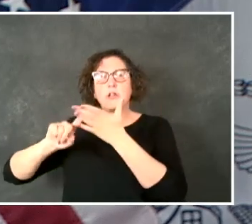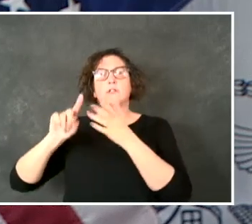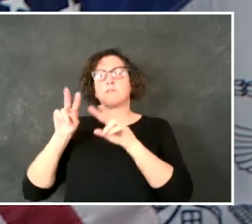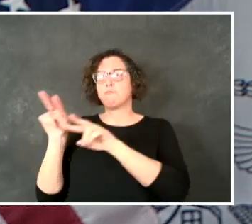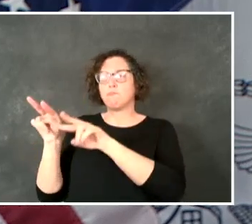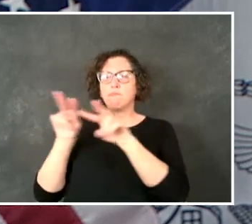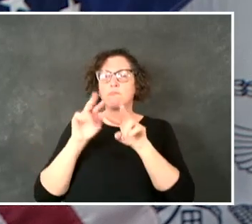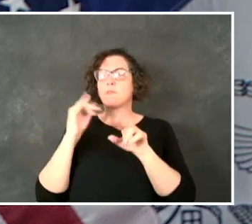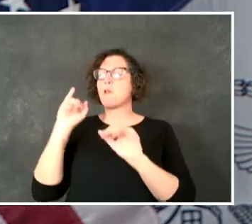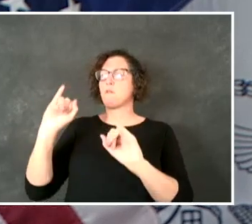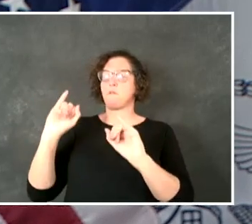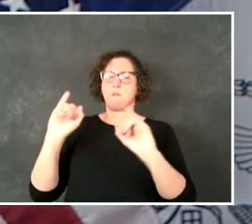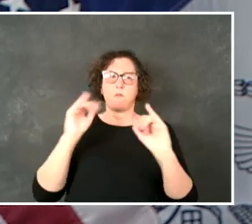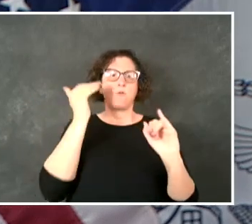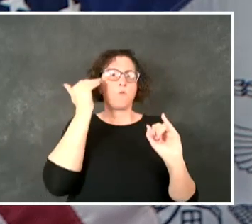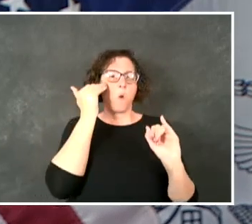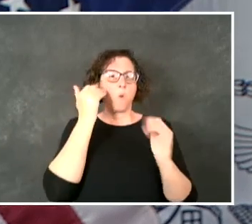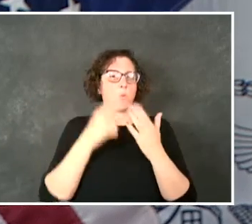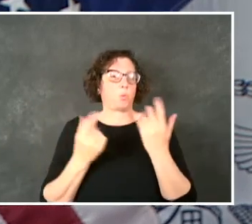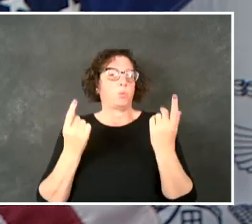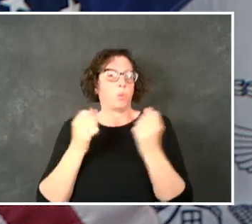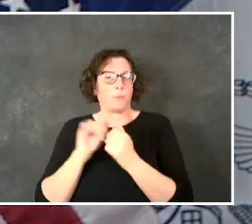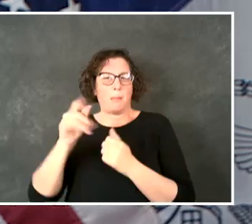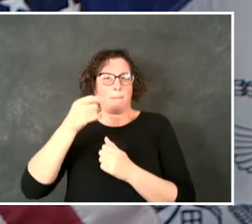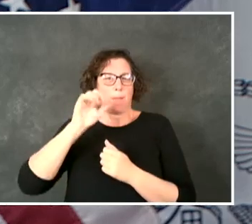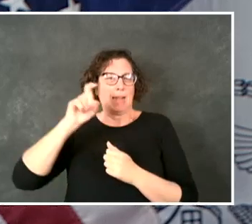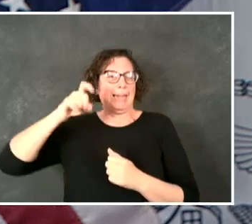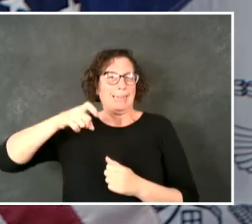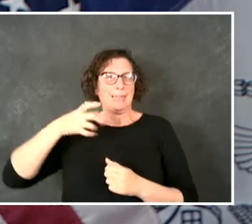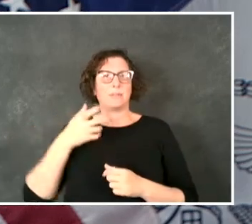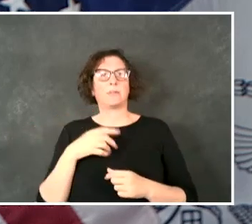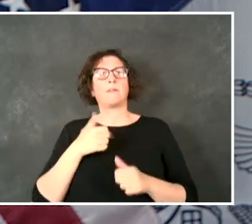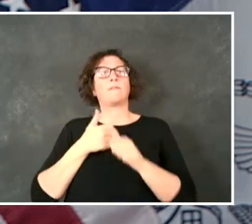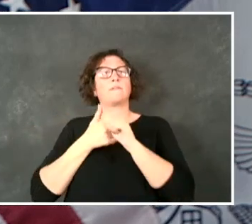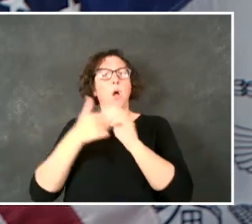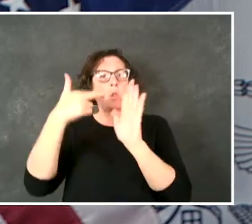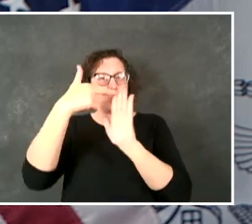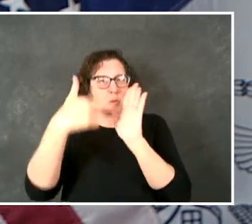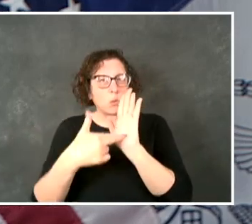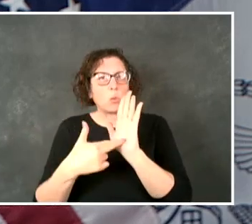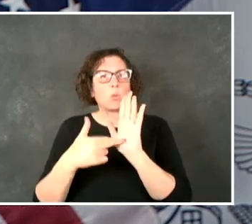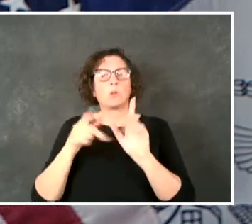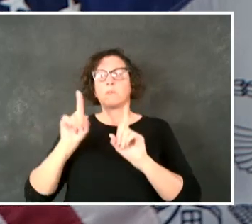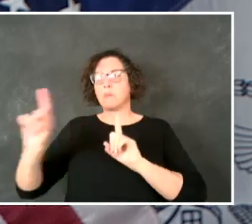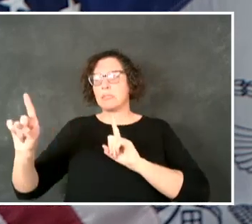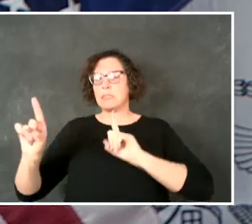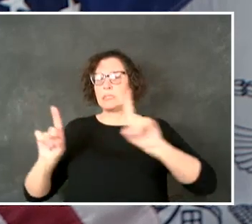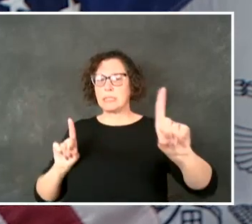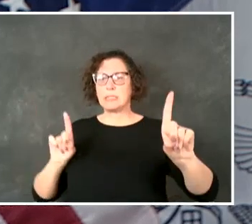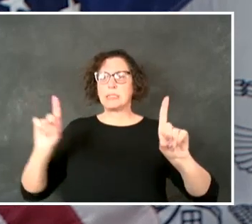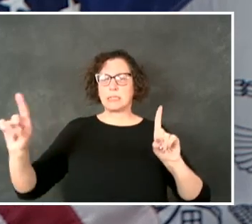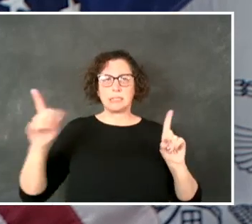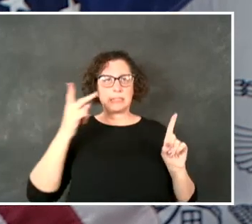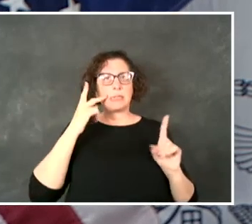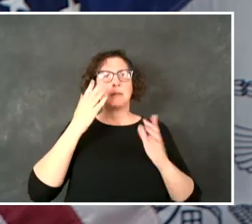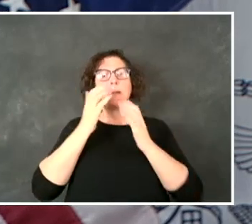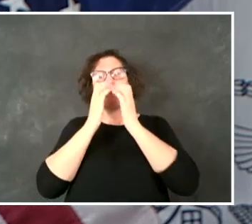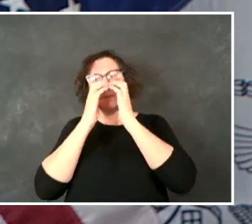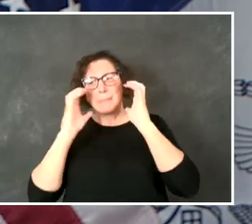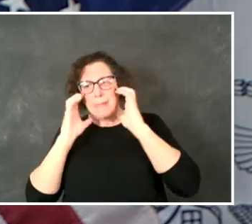AND TRIED TO ALWAYS CHECK TO MAKE SURE THAT I WAS WATCHING FOR HOW MUCH PEOPLE WERE DISTANCING